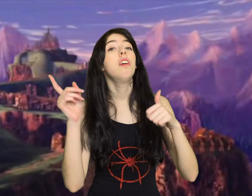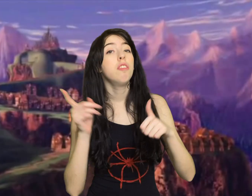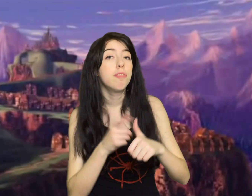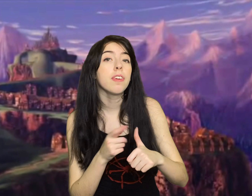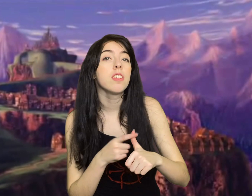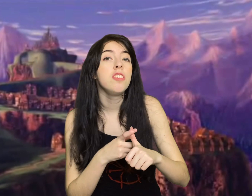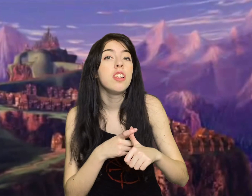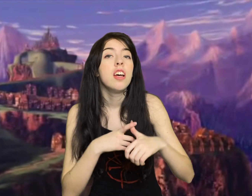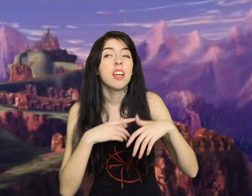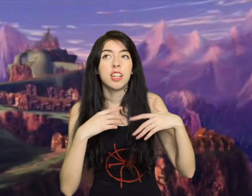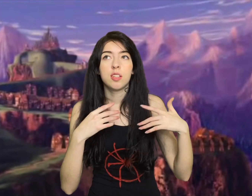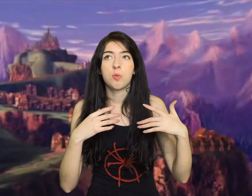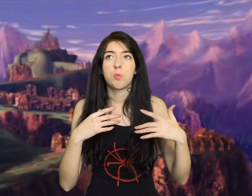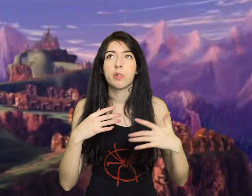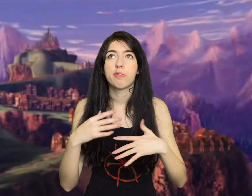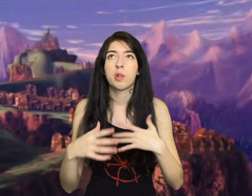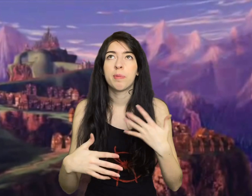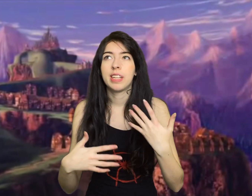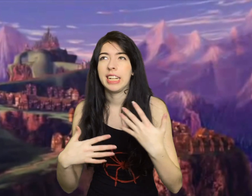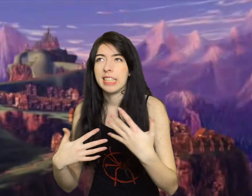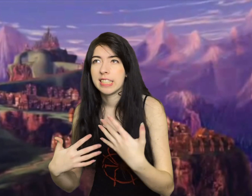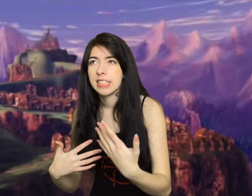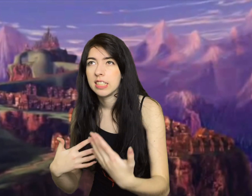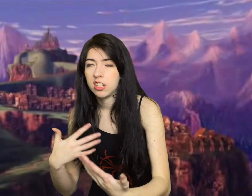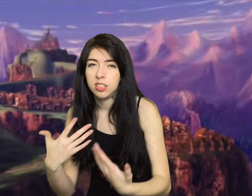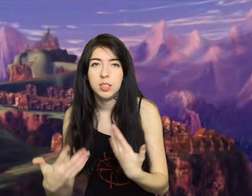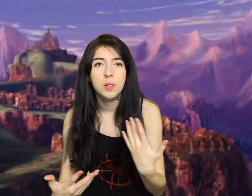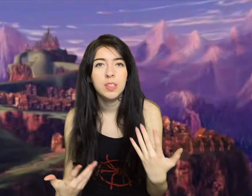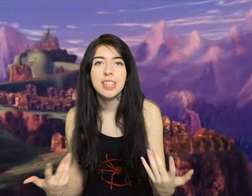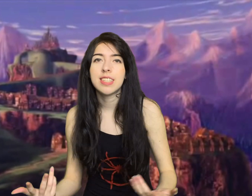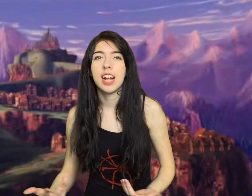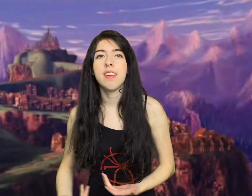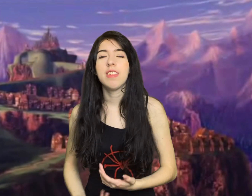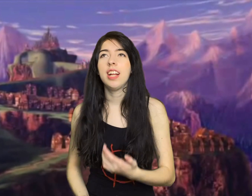FIRST because we're forming like this to do list kind of thing